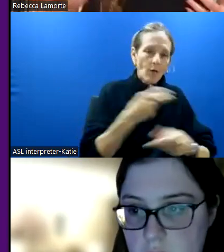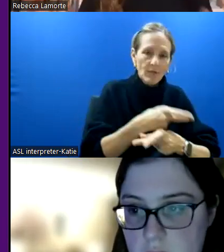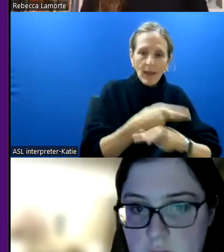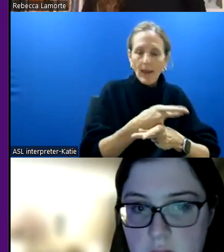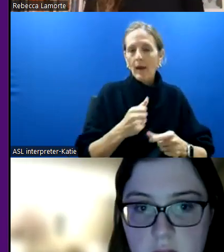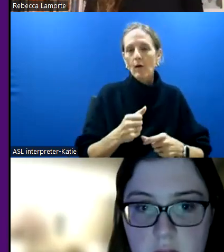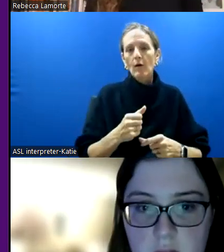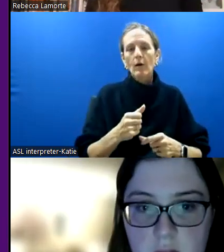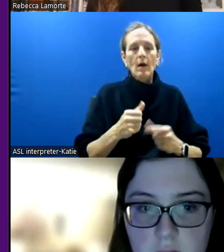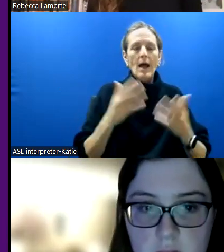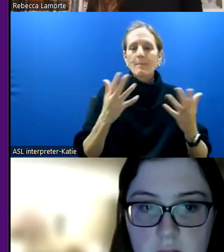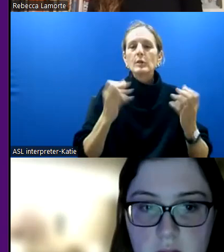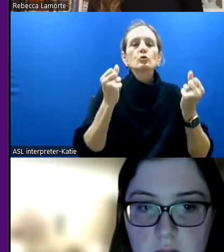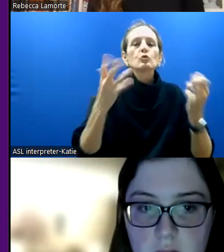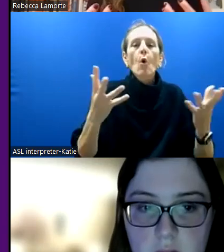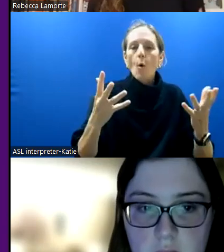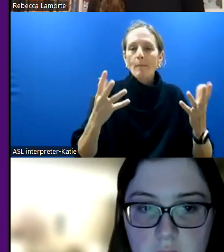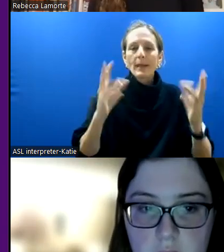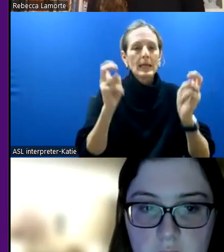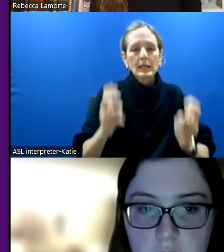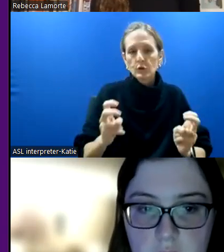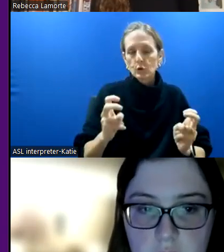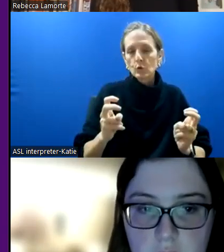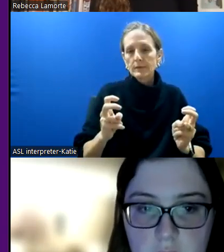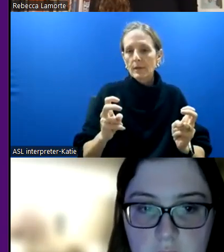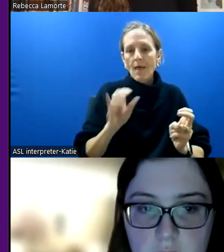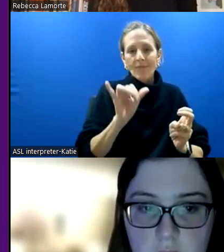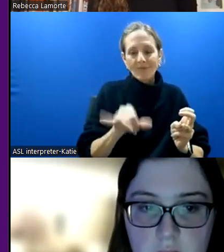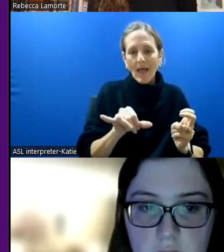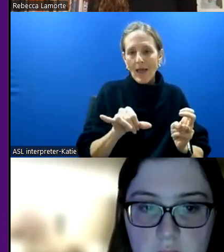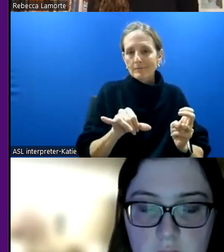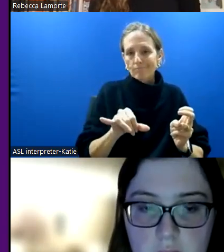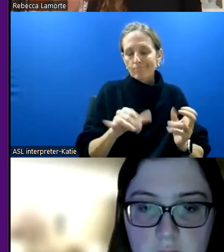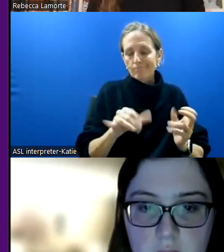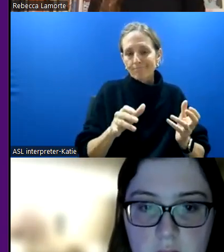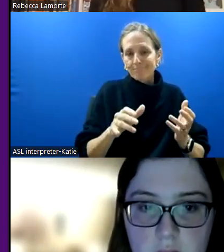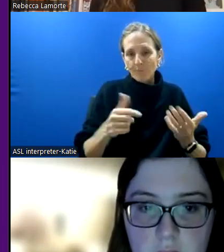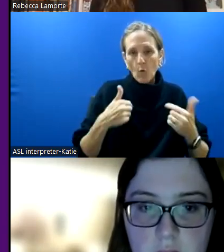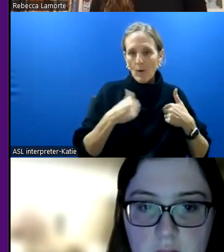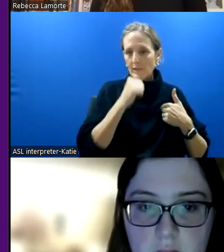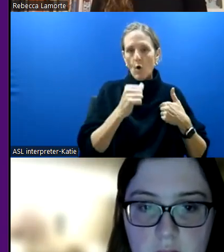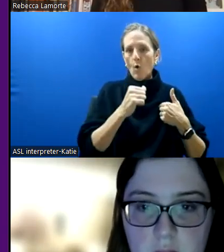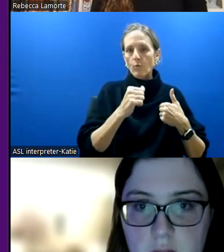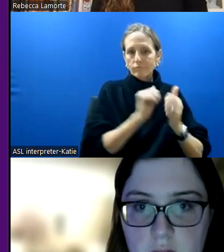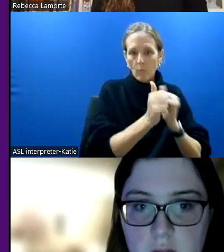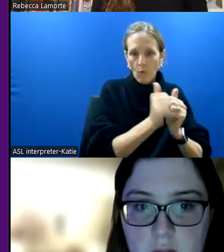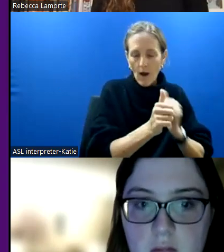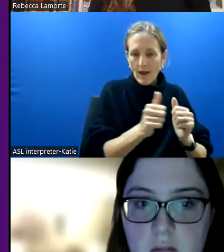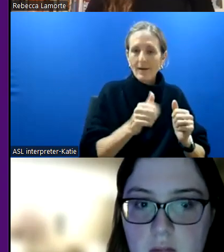from putting ourself out there, but Yuh-Line did it, and she was great to watch succeed until things unfortunately didn't go her way in the end.